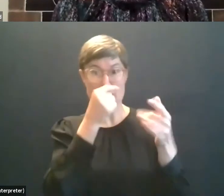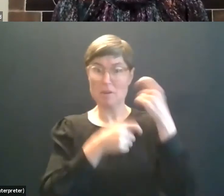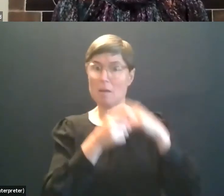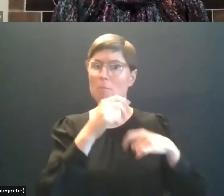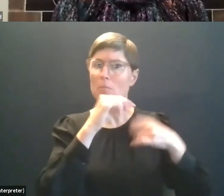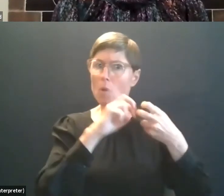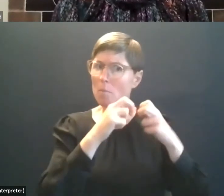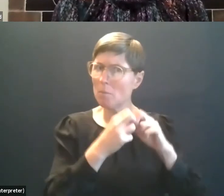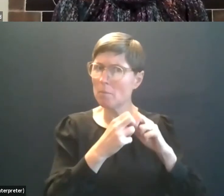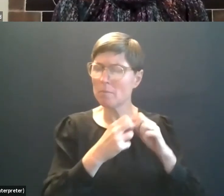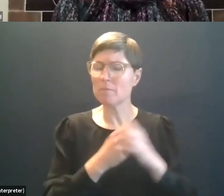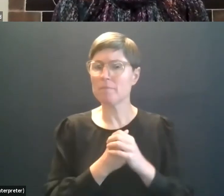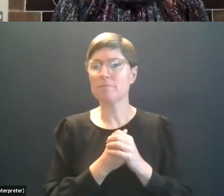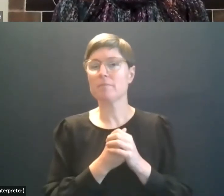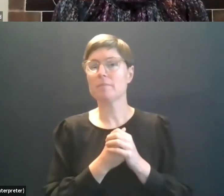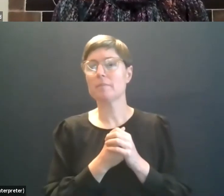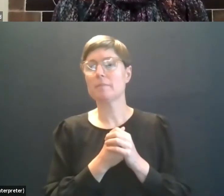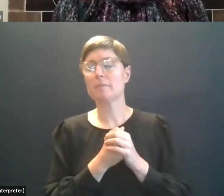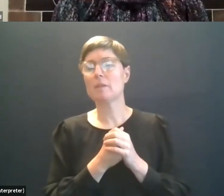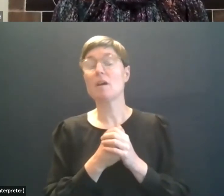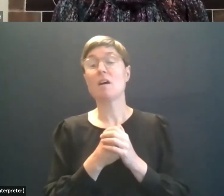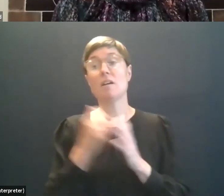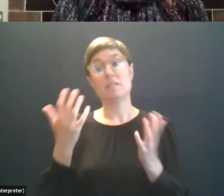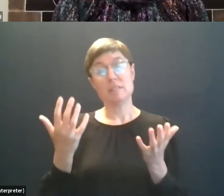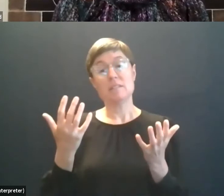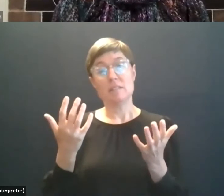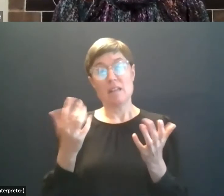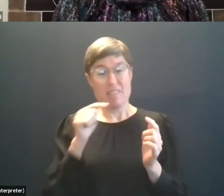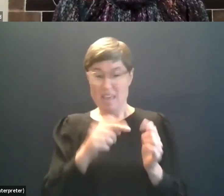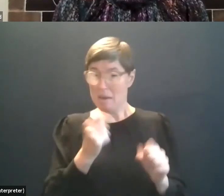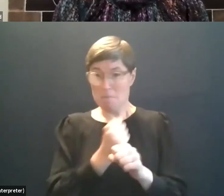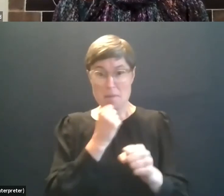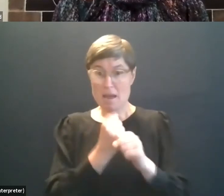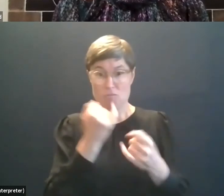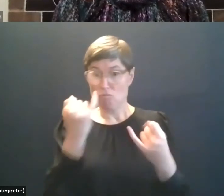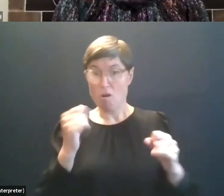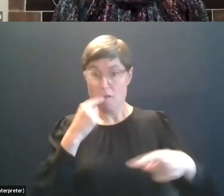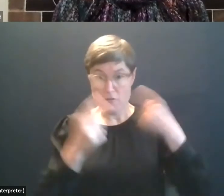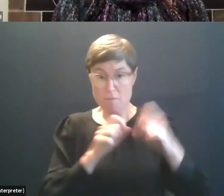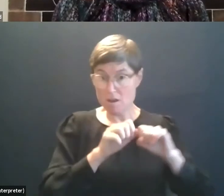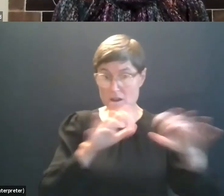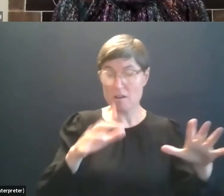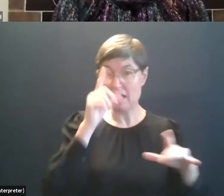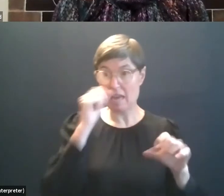is already, I think, creating division and conflict within society and sometimes even